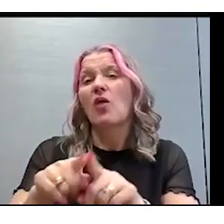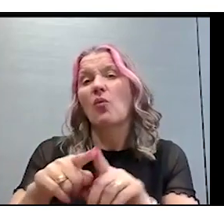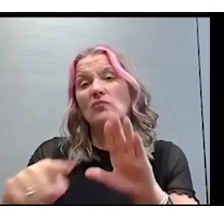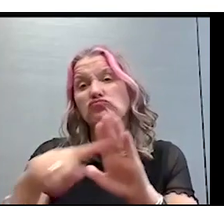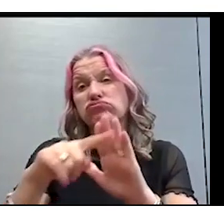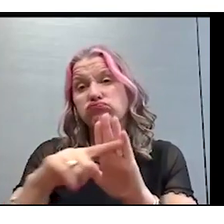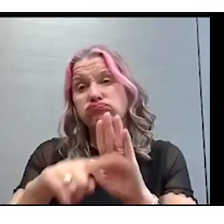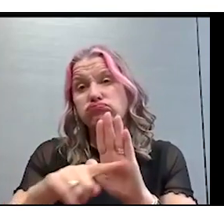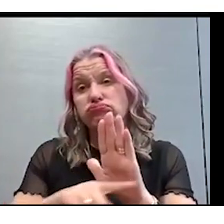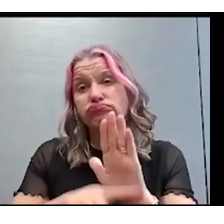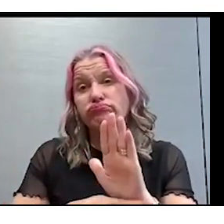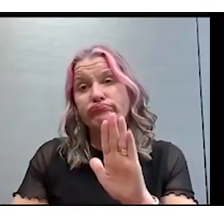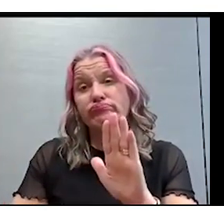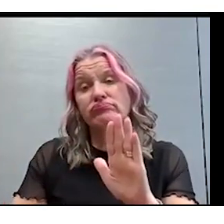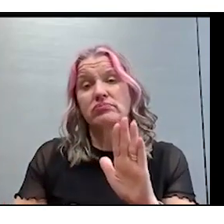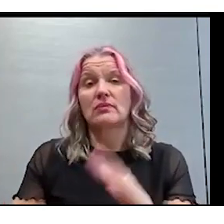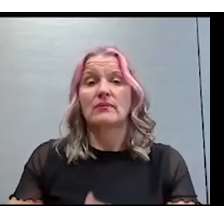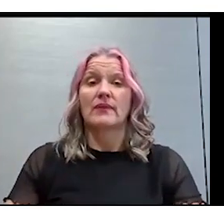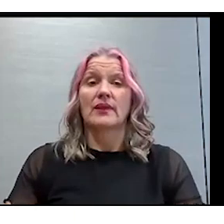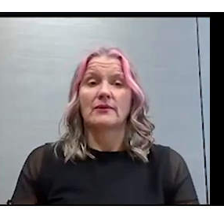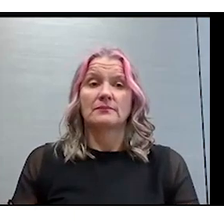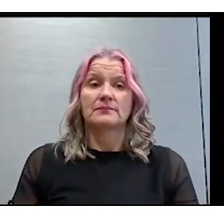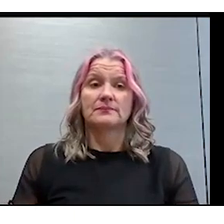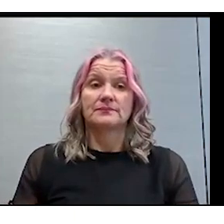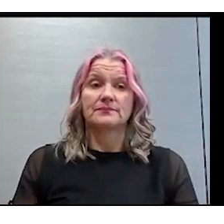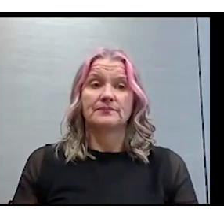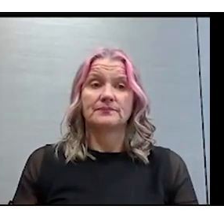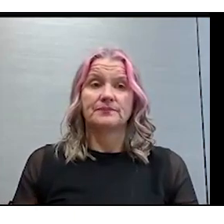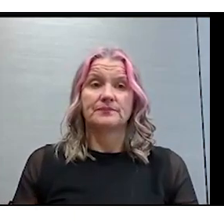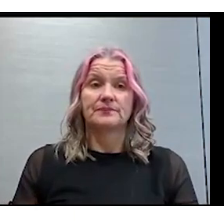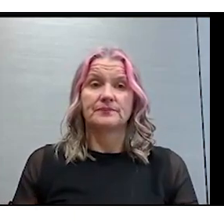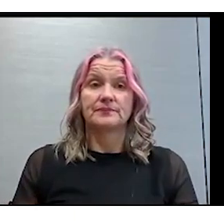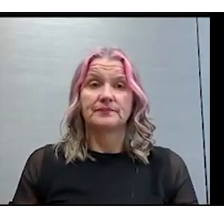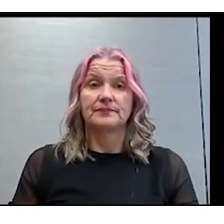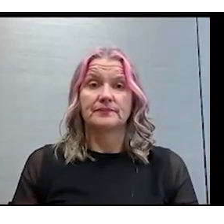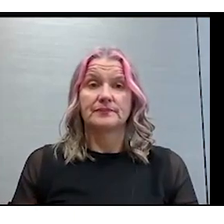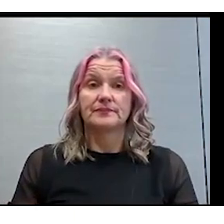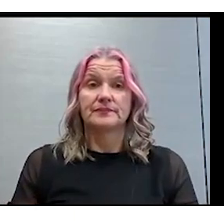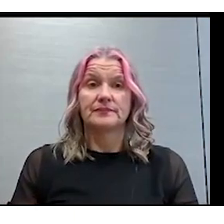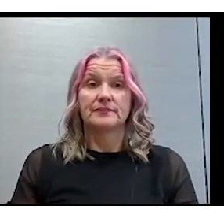First of all, it starts with 'Red teaming’. That is a terminology that has been used in